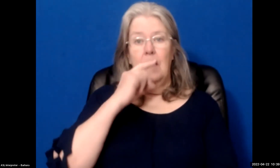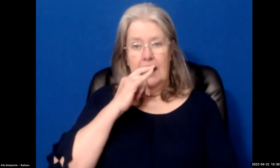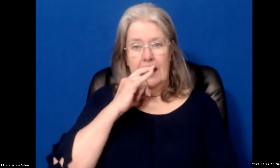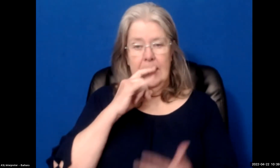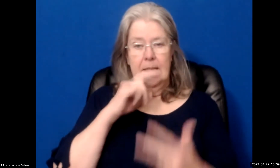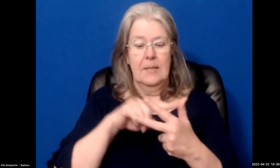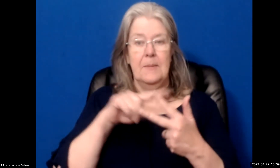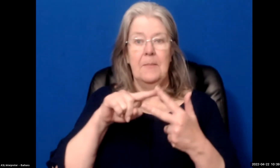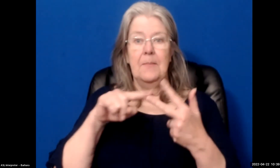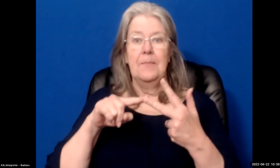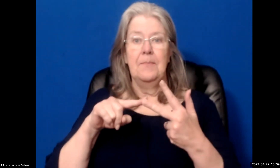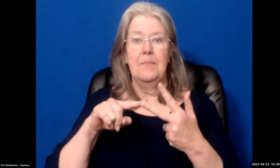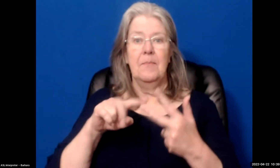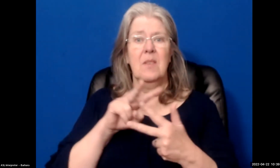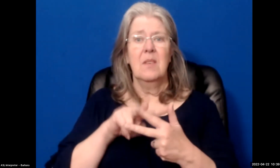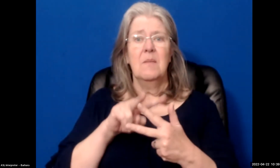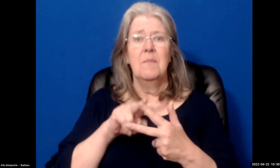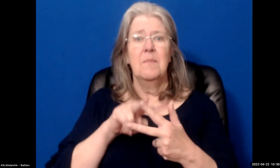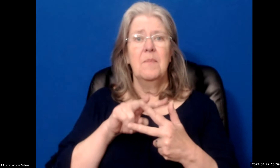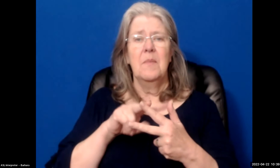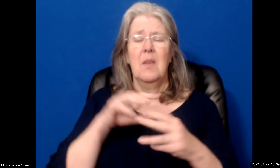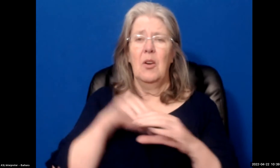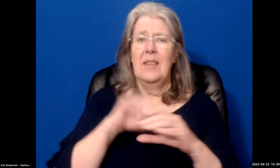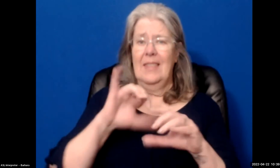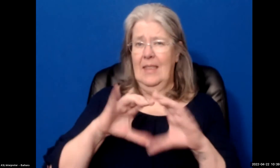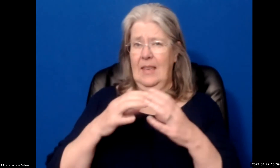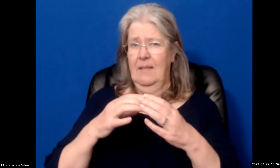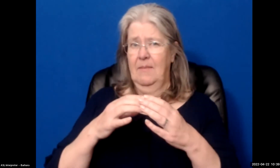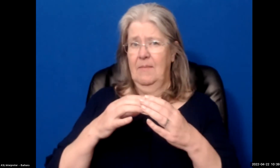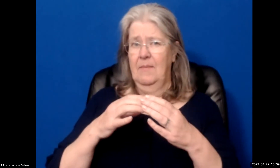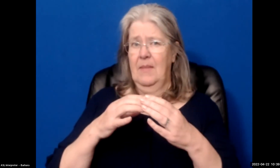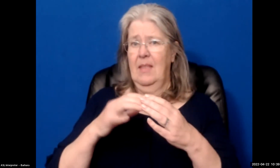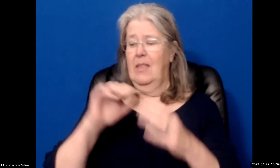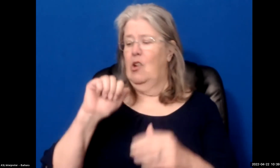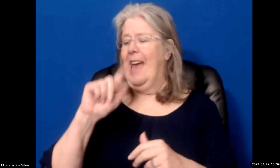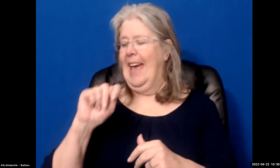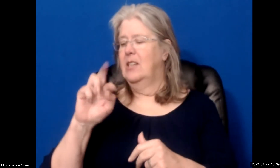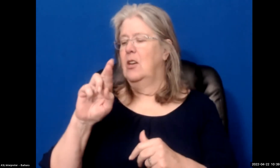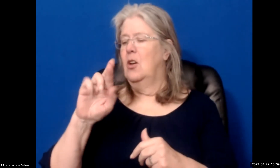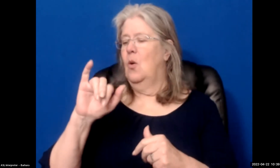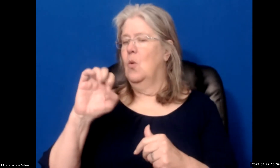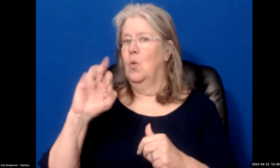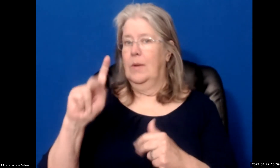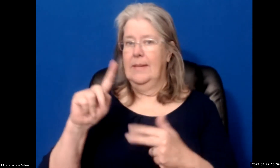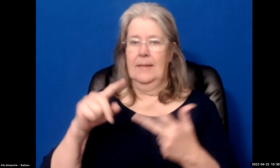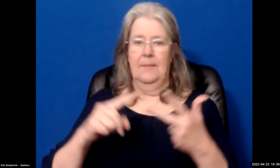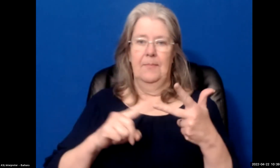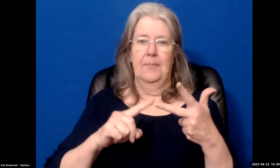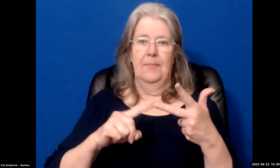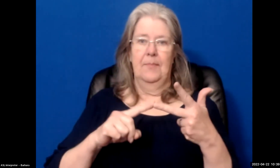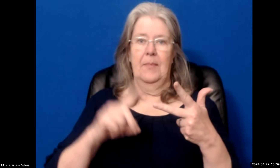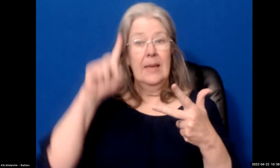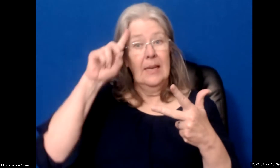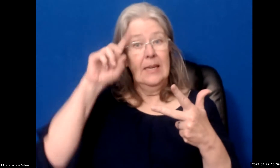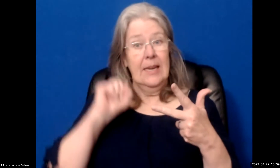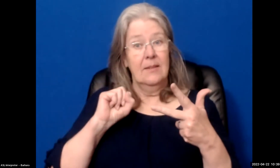seem to be in the category of being at risk. My youngest son has Down syndrome, some